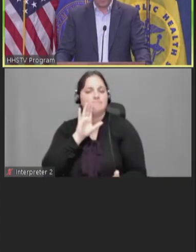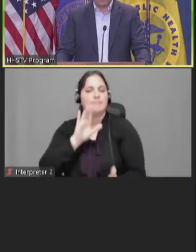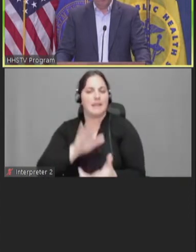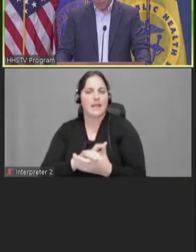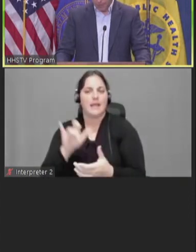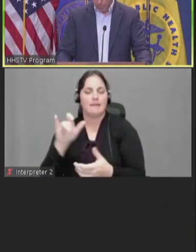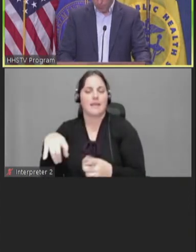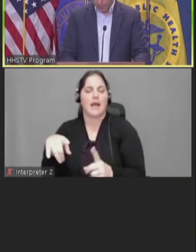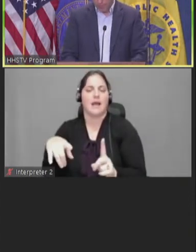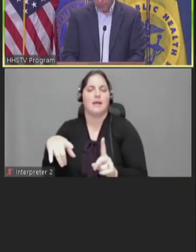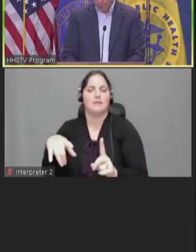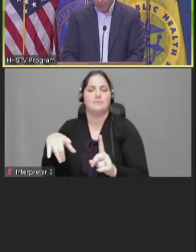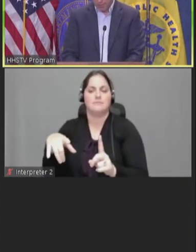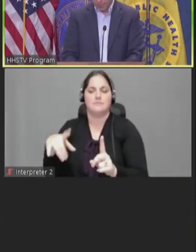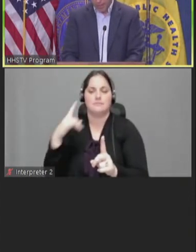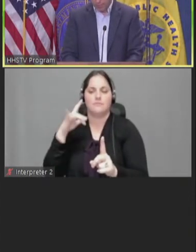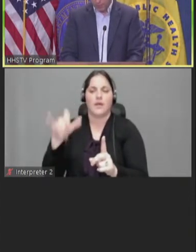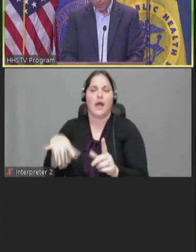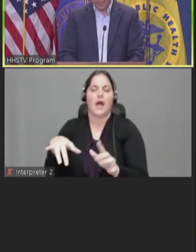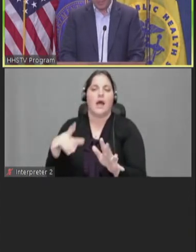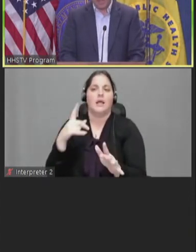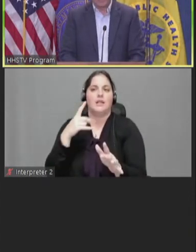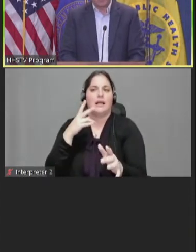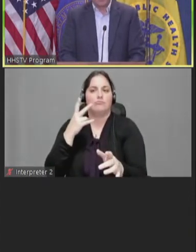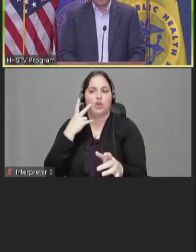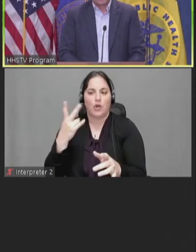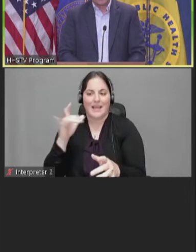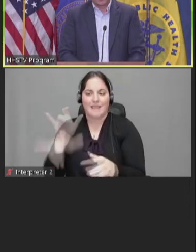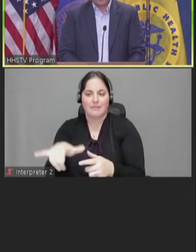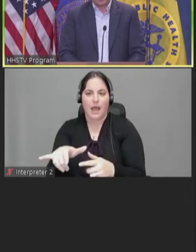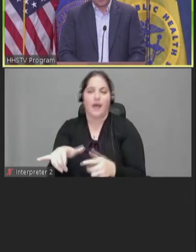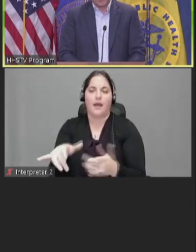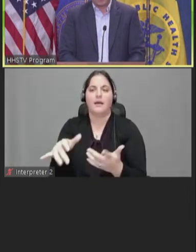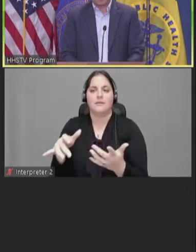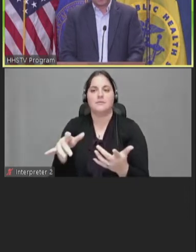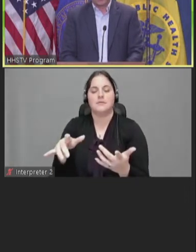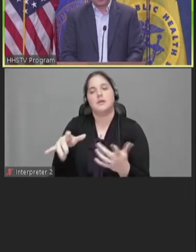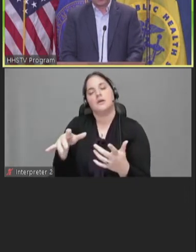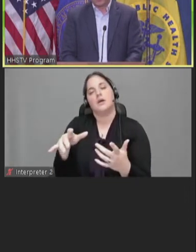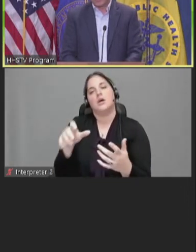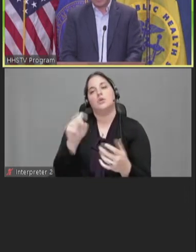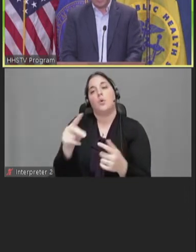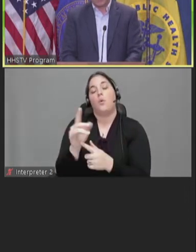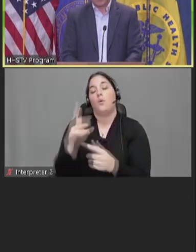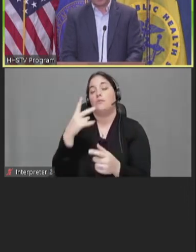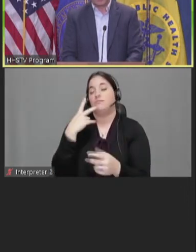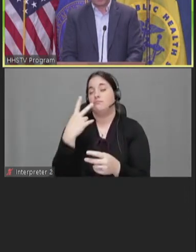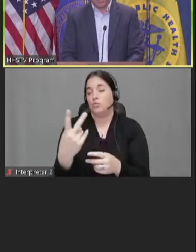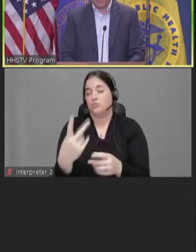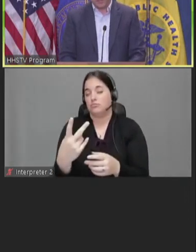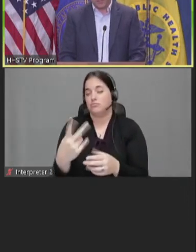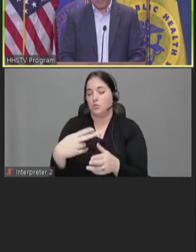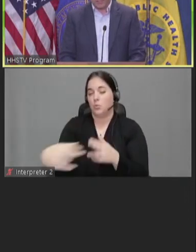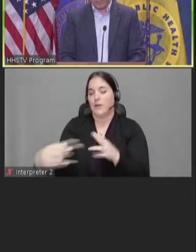and the importance of looking at that. So two quick examples of this: one was a clinical